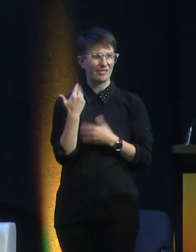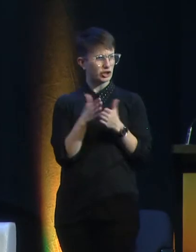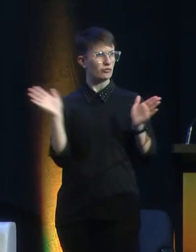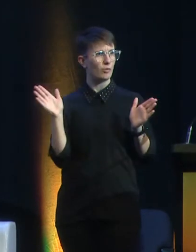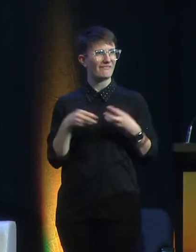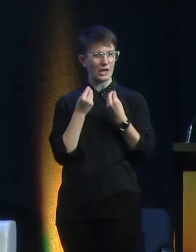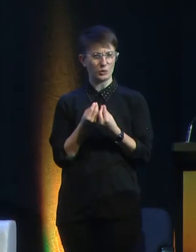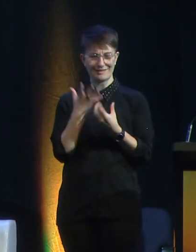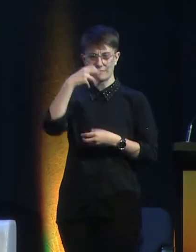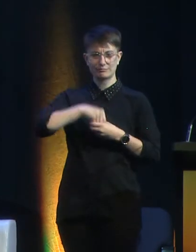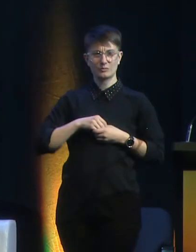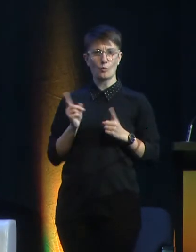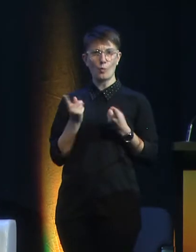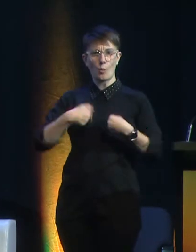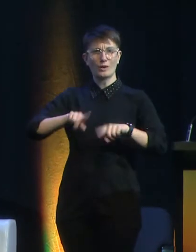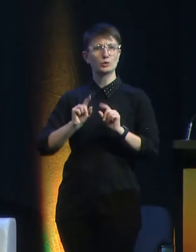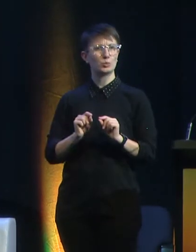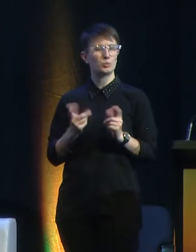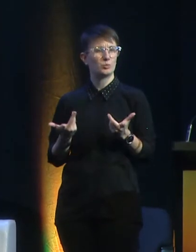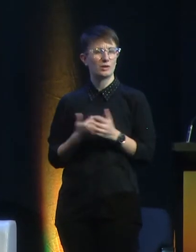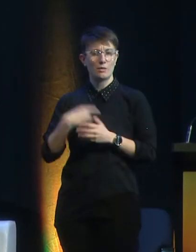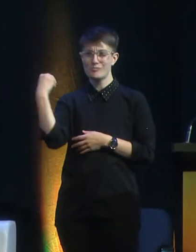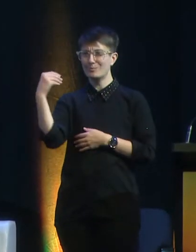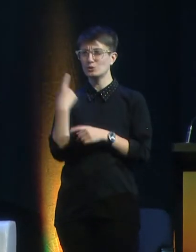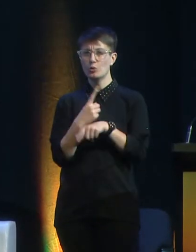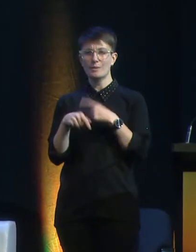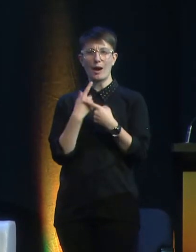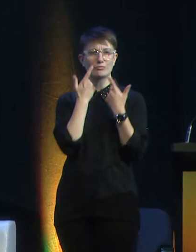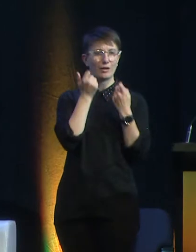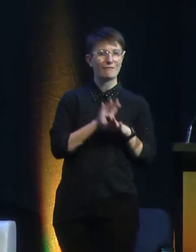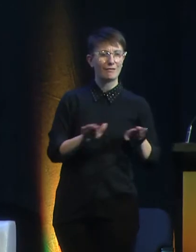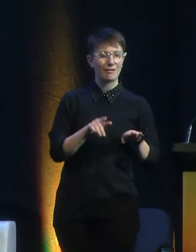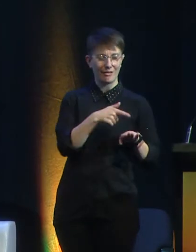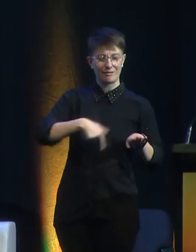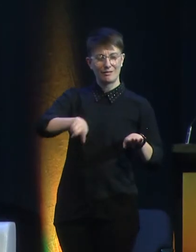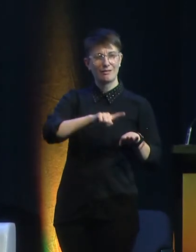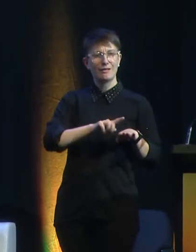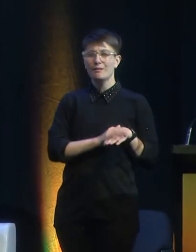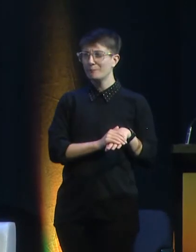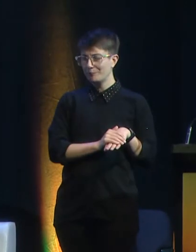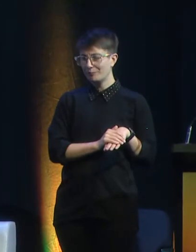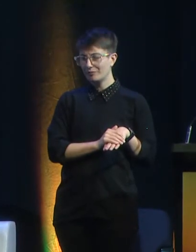do, and as the Prime Minister talked rightly about, kaitiakitanga and the workshop that